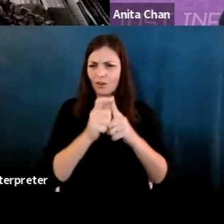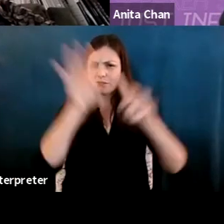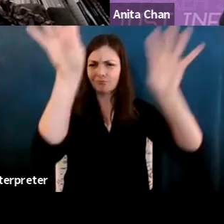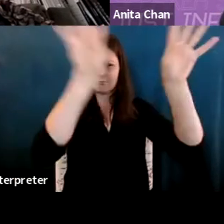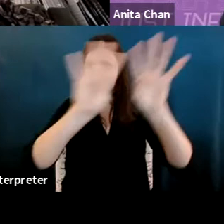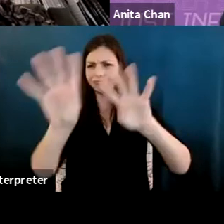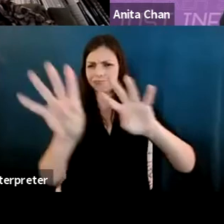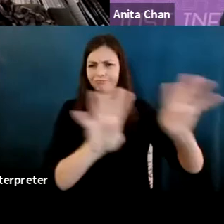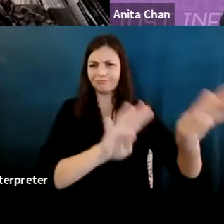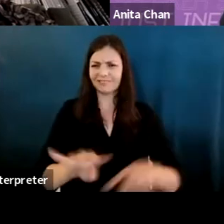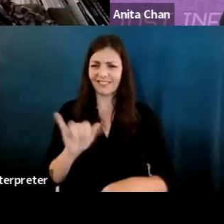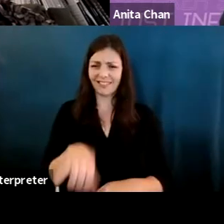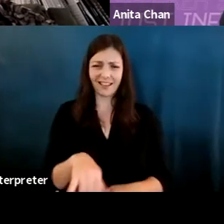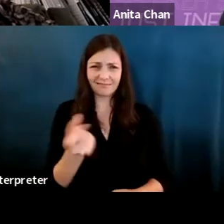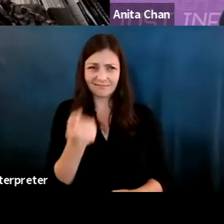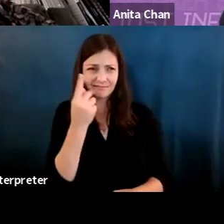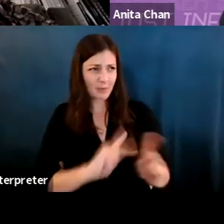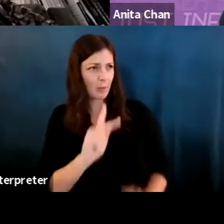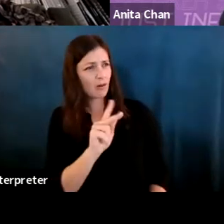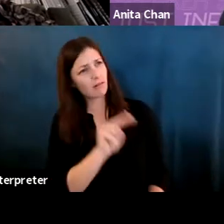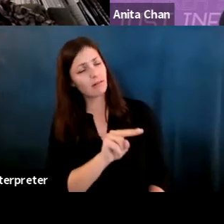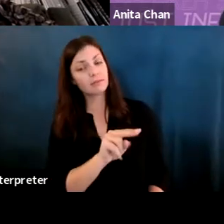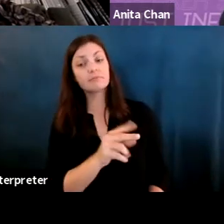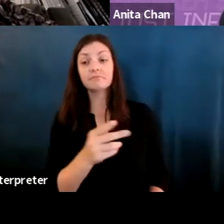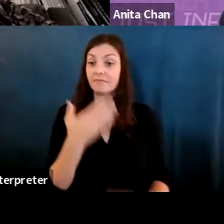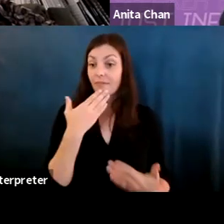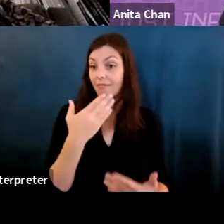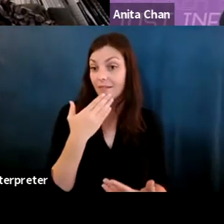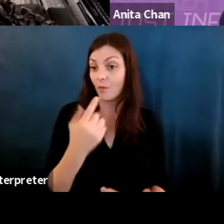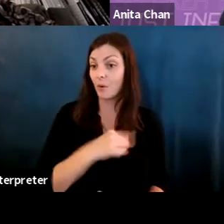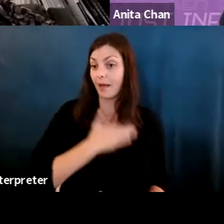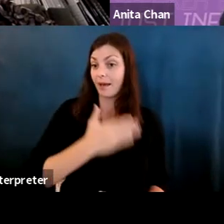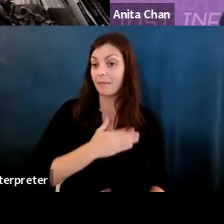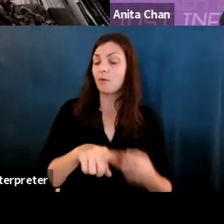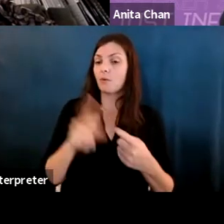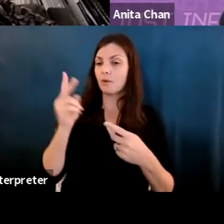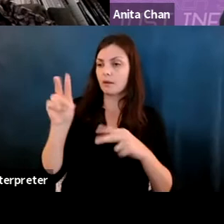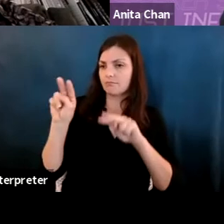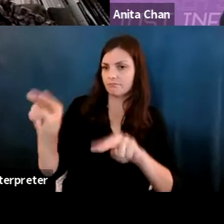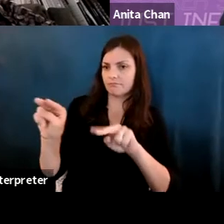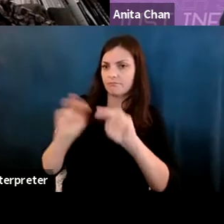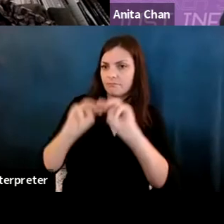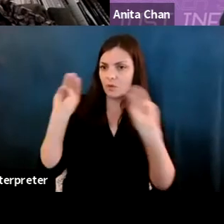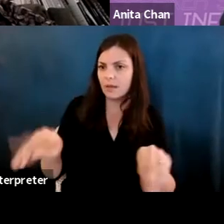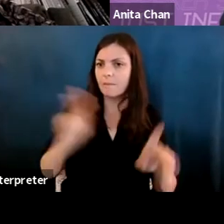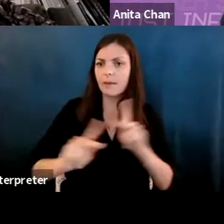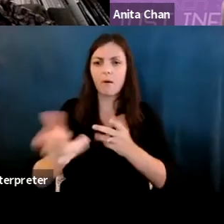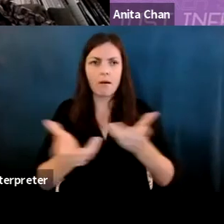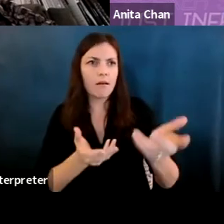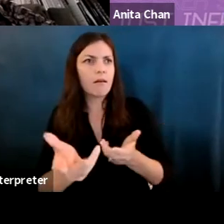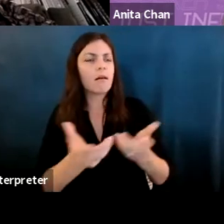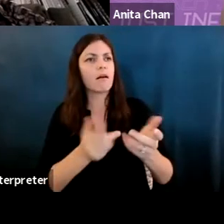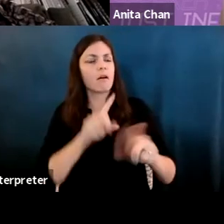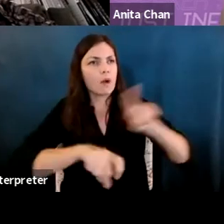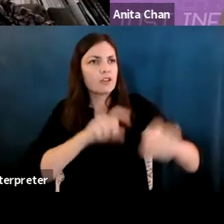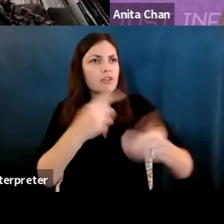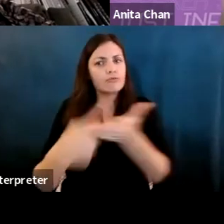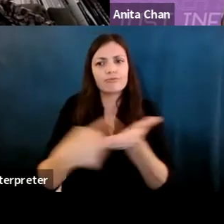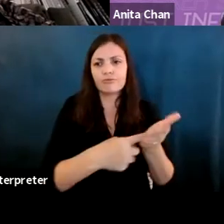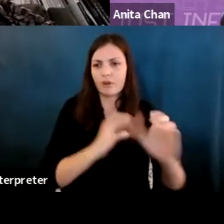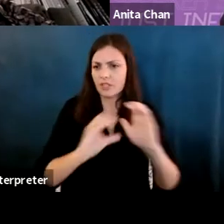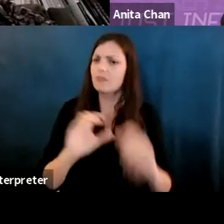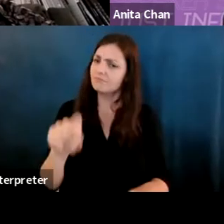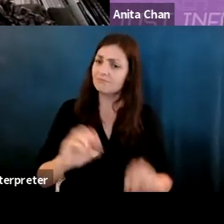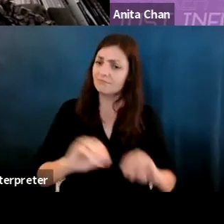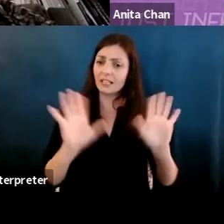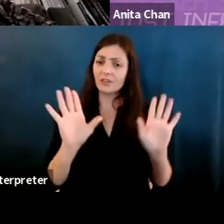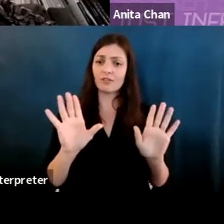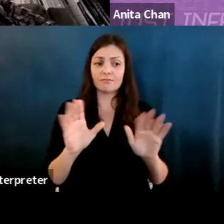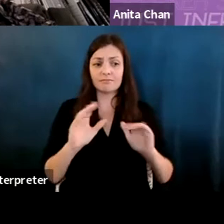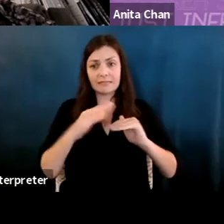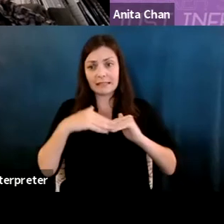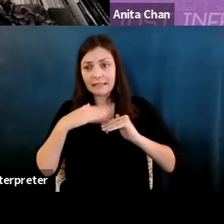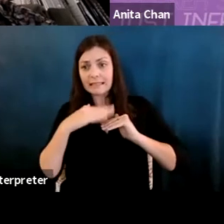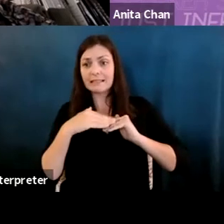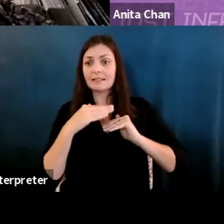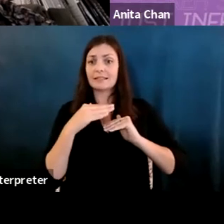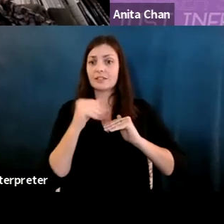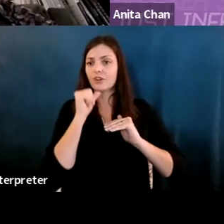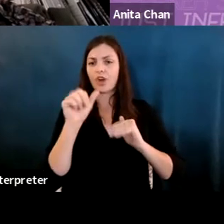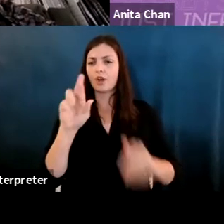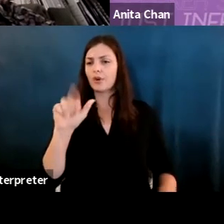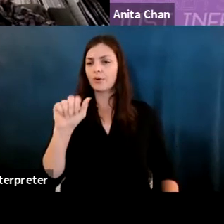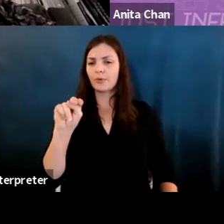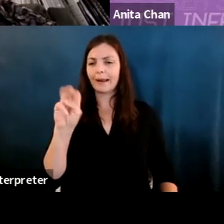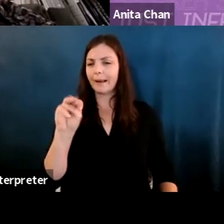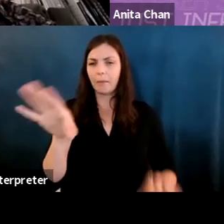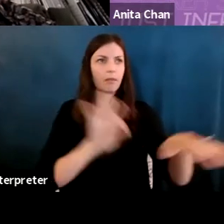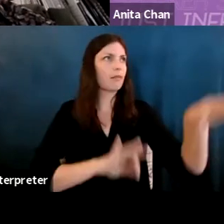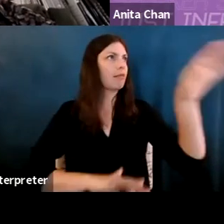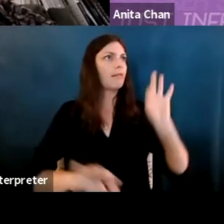Fernanda Viegas: And so, thankfully, when we went to the museum and we saw people interacting and the kind of conversations and questions they were asking it became clear that at least you know again no random sample no, you know scientific.